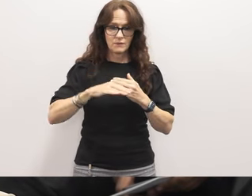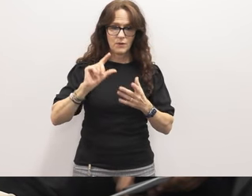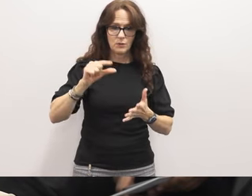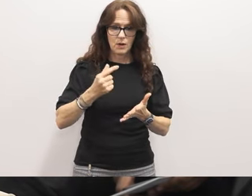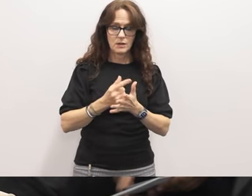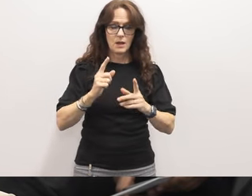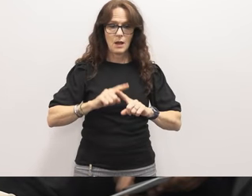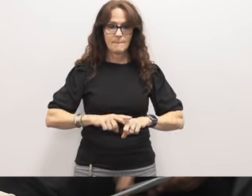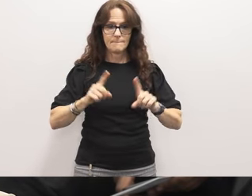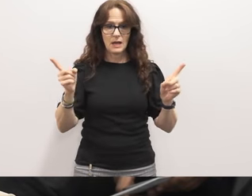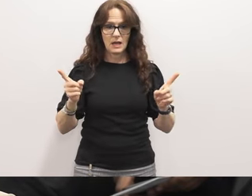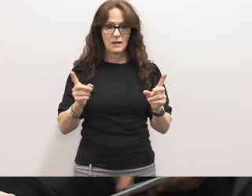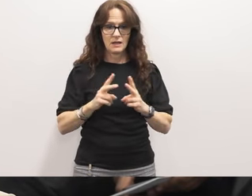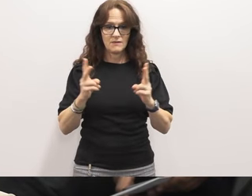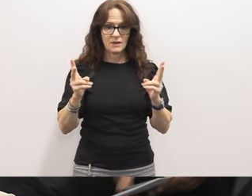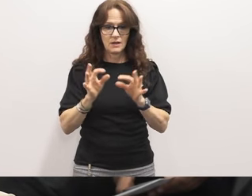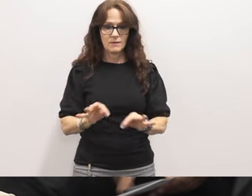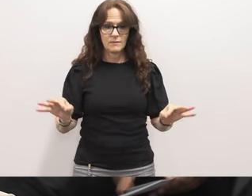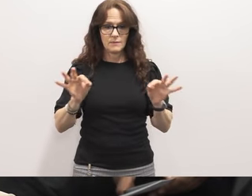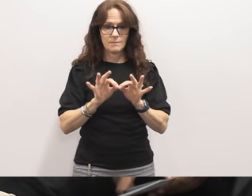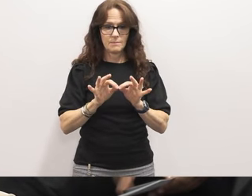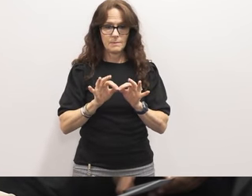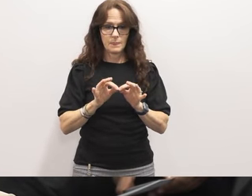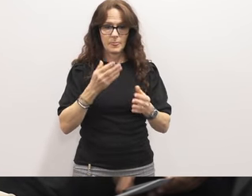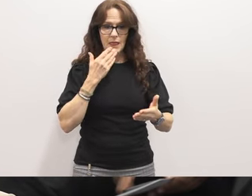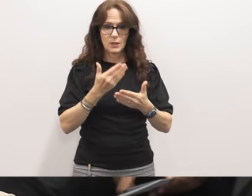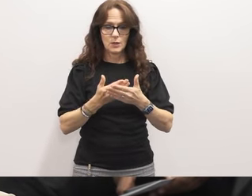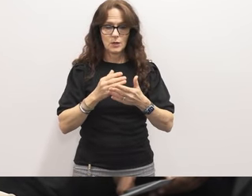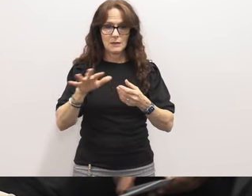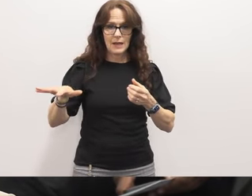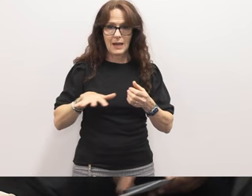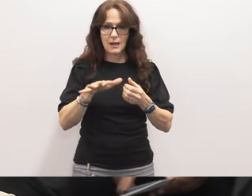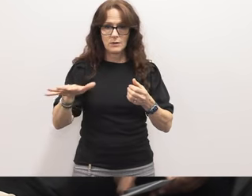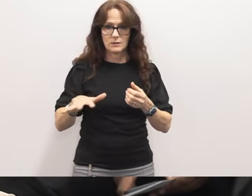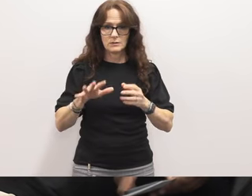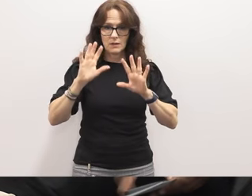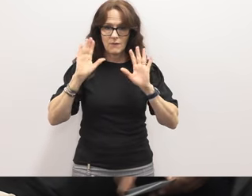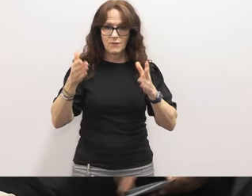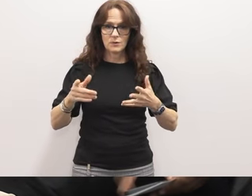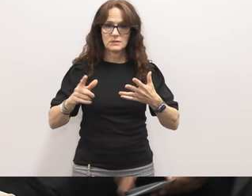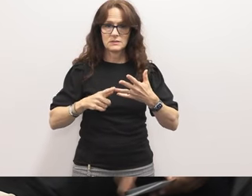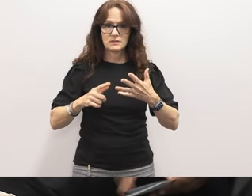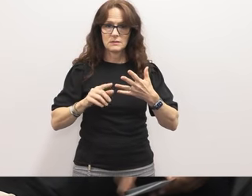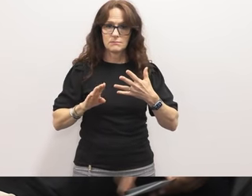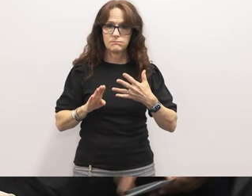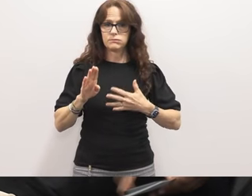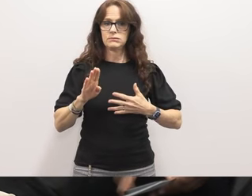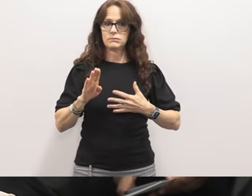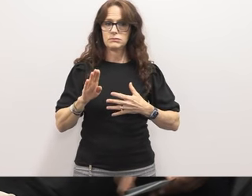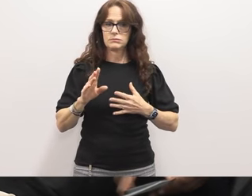but some very significant bright spots in the areas of focus of leading indicator at the ninth grade year.